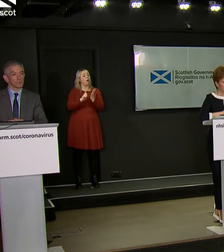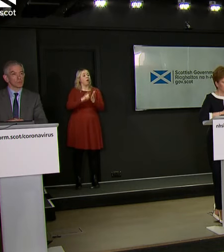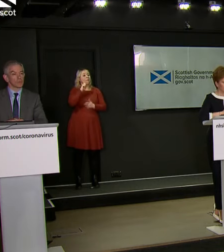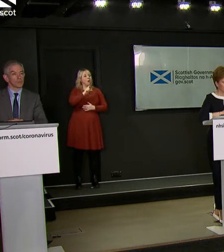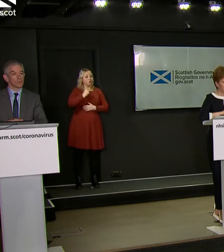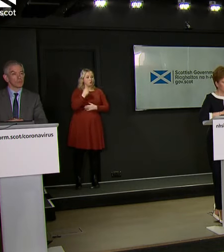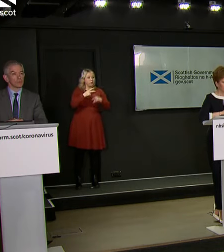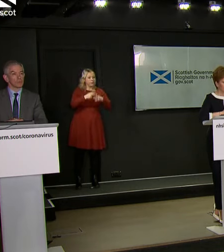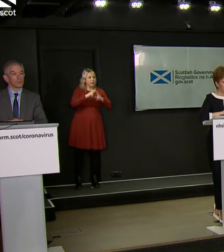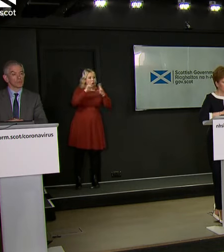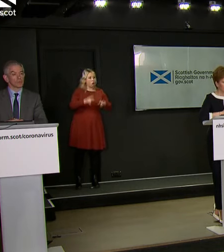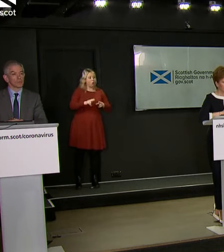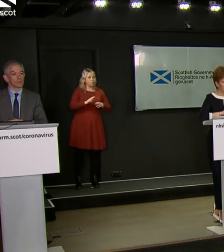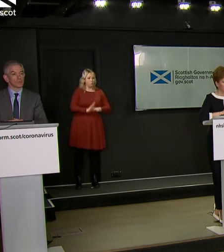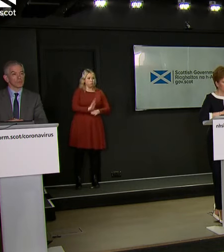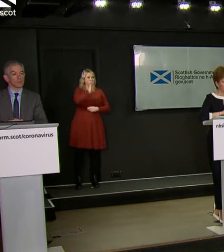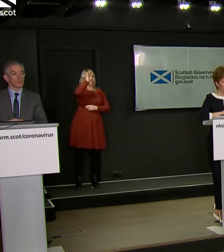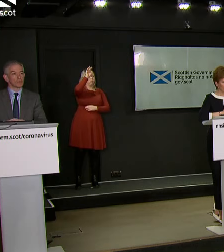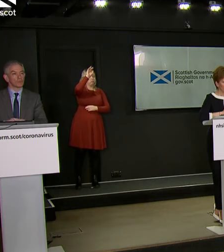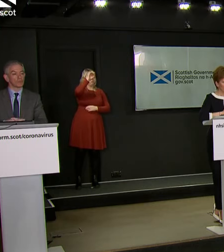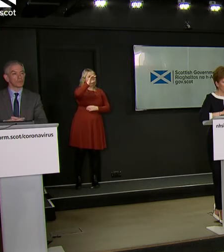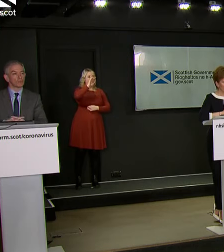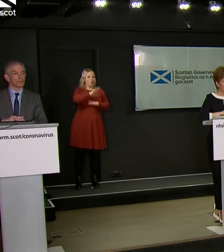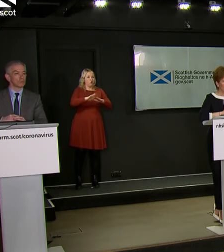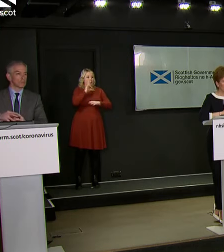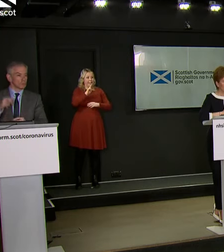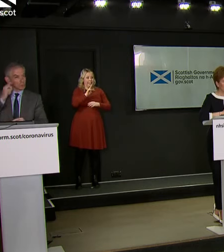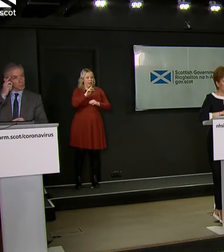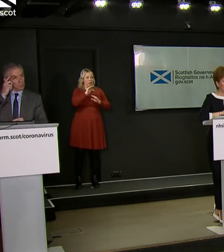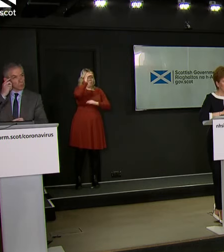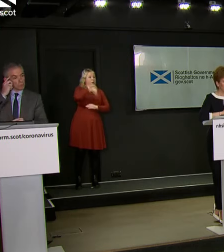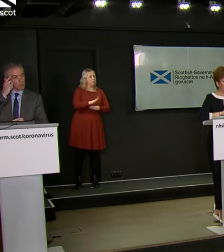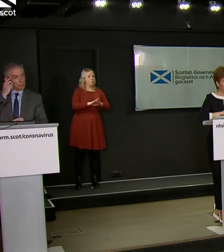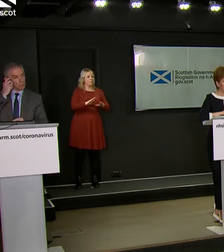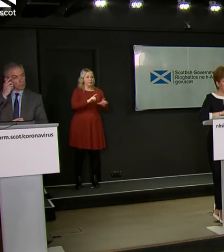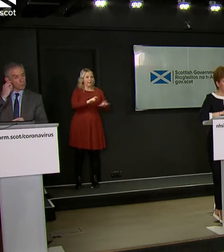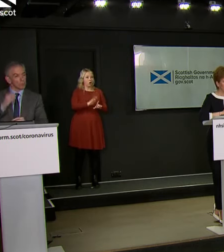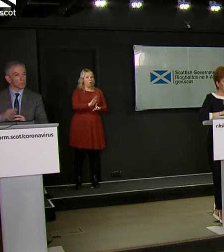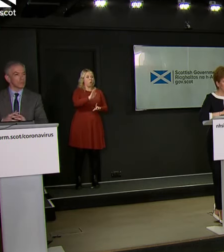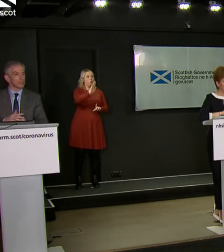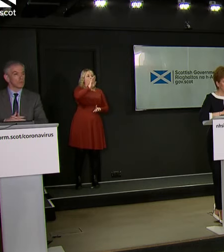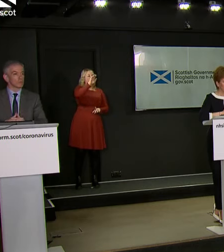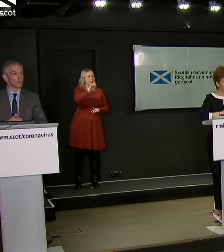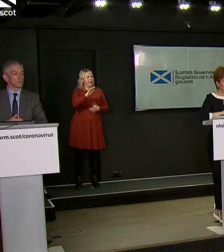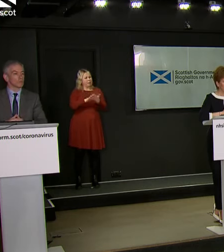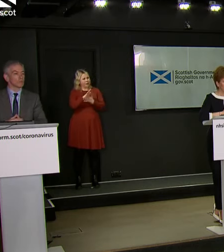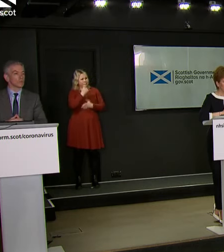to rise, and no sign of abating. Is it possible that not only care homes, but the Scottish Government, the NHS and GP's in Scotland were complacent and underprepared about the impact